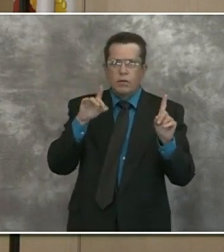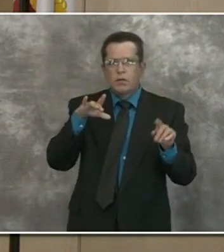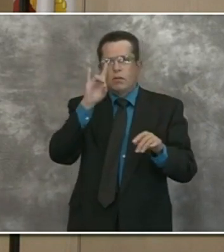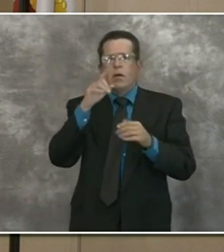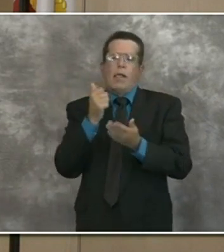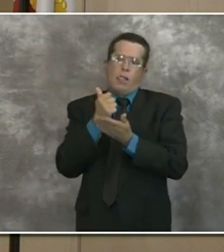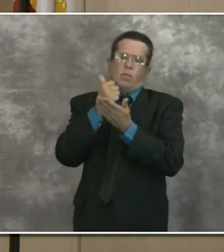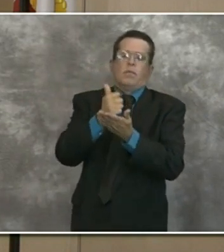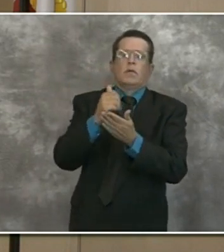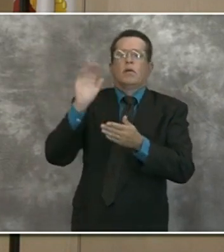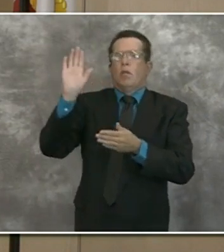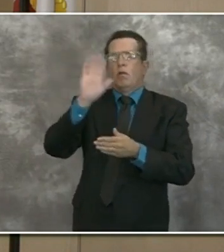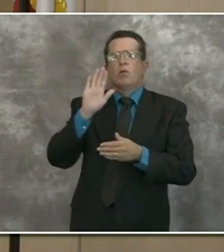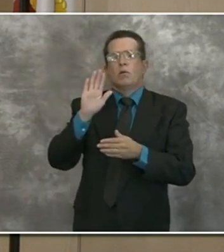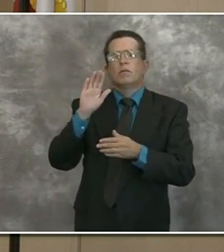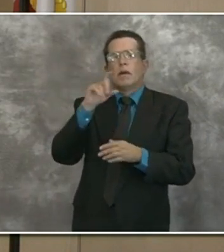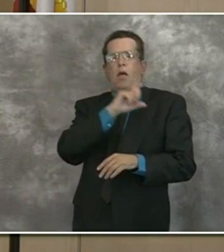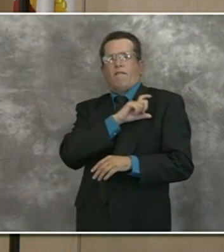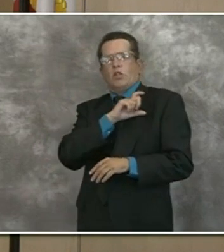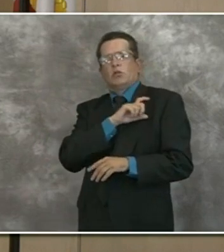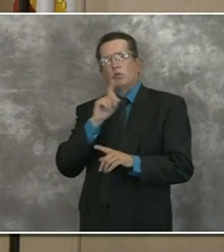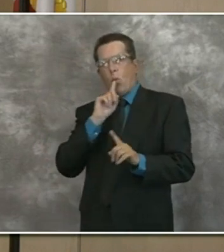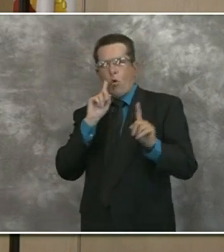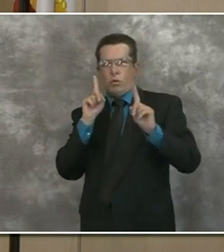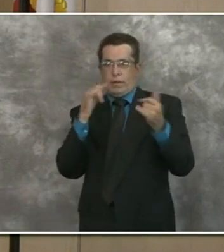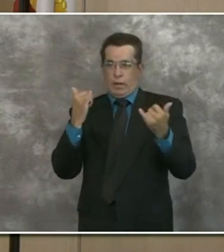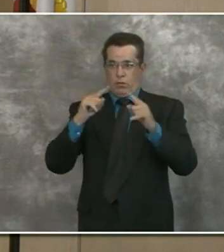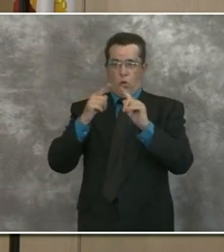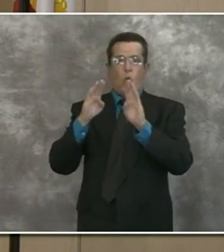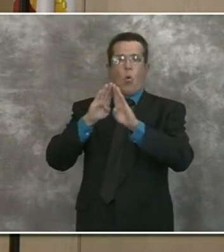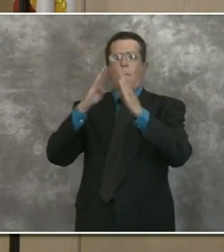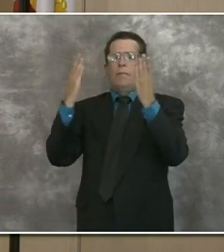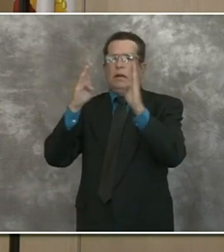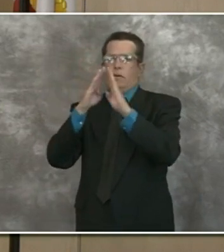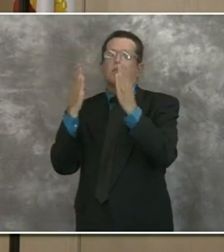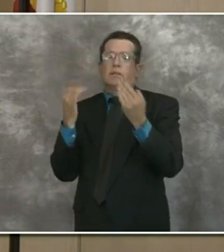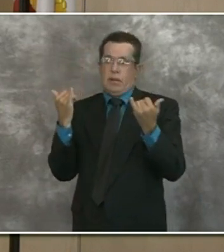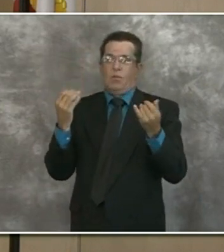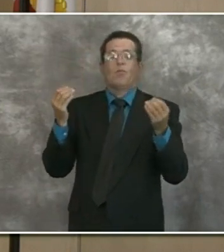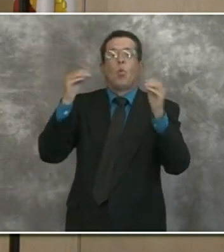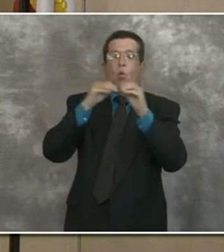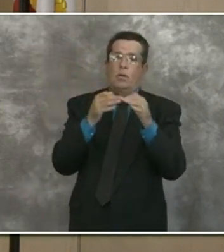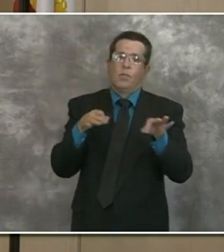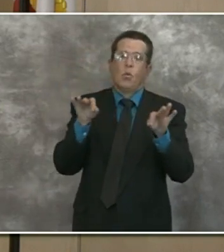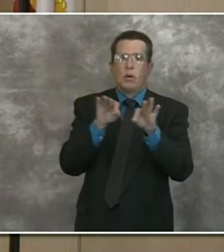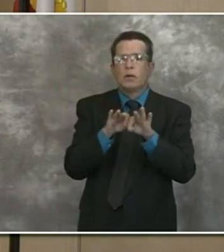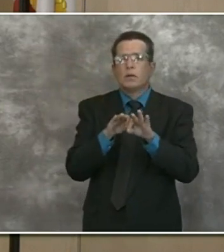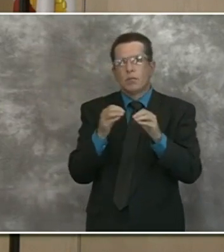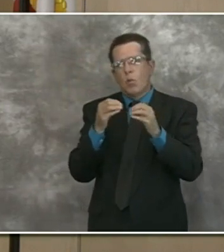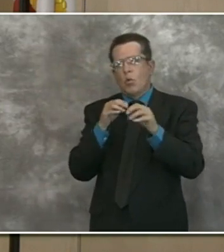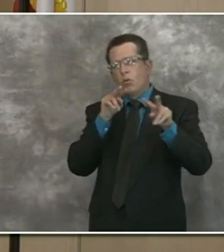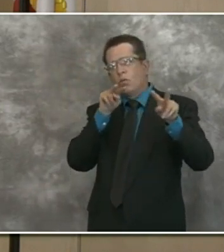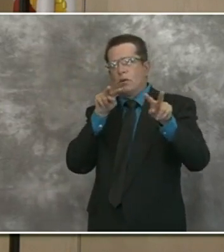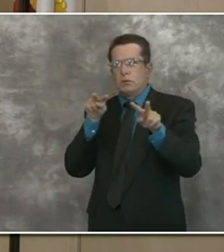DEATHS. SO AS A SHARED TIMES LAST WEEK THE COUNTY IS AGGRESSIVELY US SETTING TRIGGERS FROM MODIFYING THE HEALTH OFFICERS ORDERS IN AS